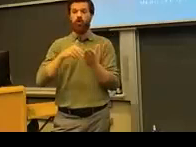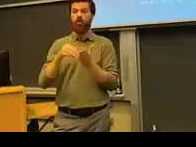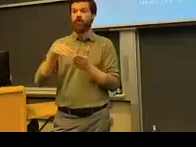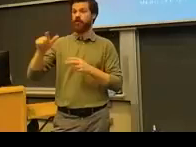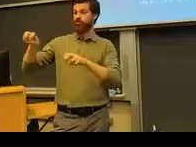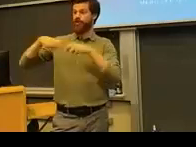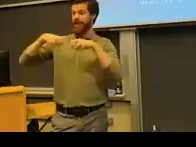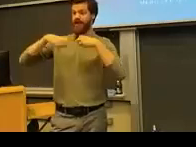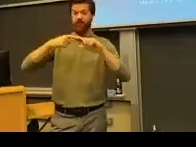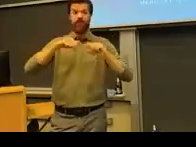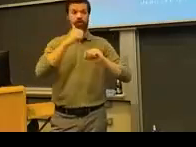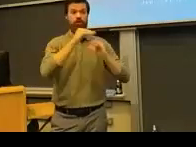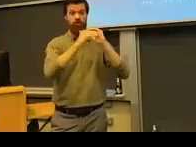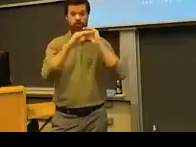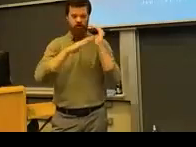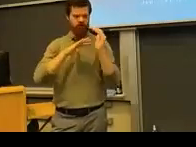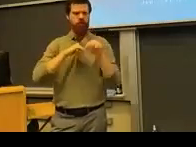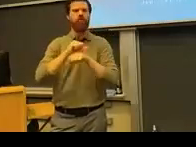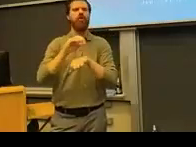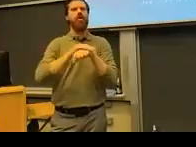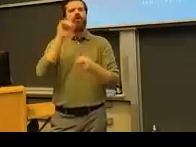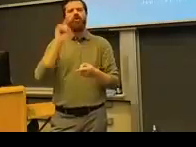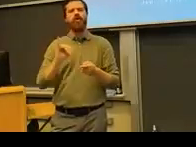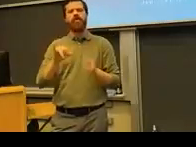it's important that we continue to just work on reducing that stigma that we sometimes face